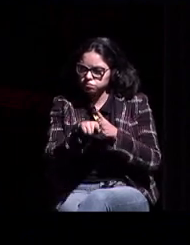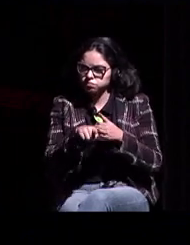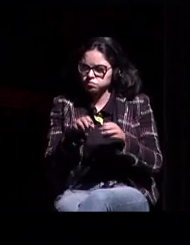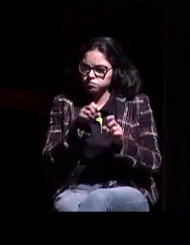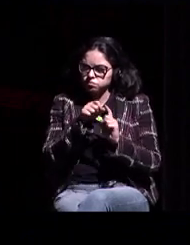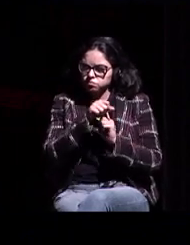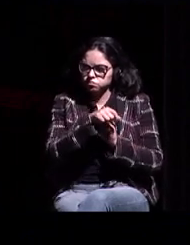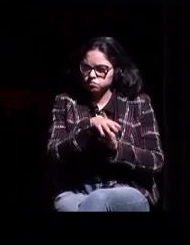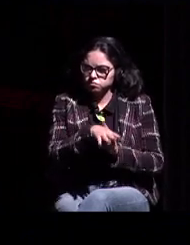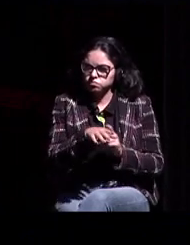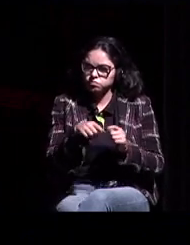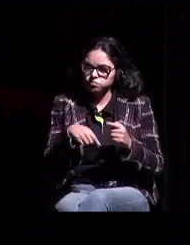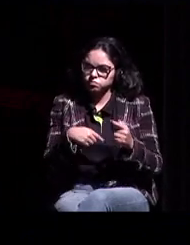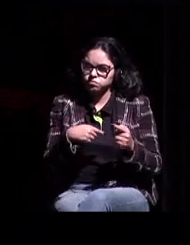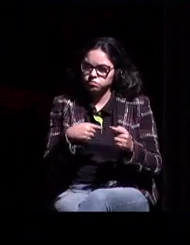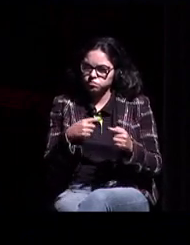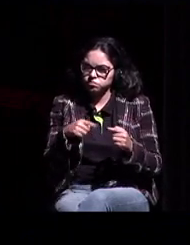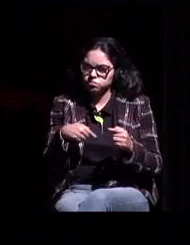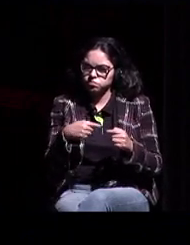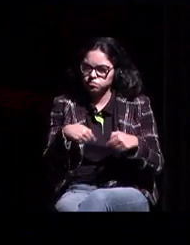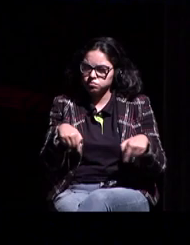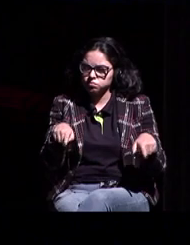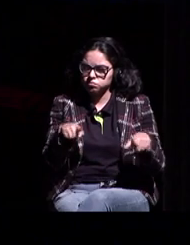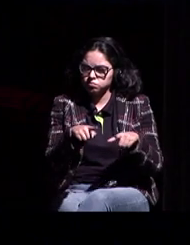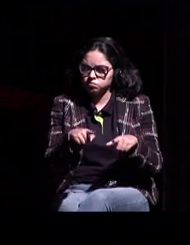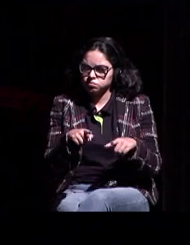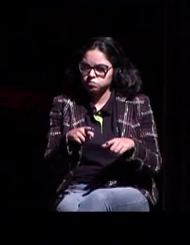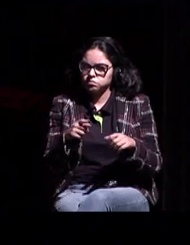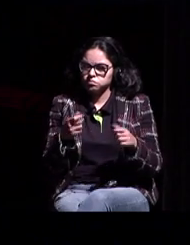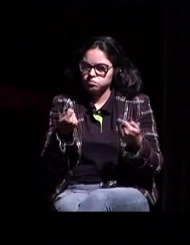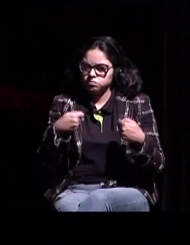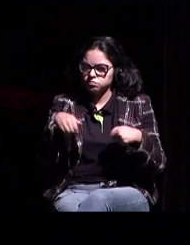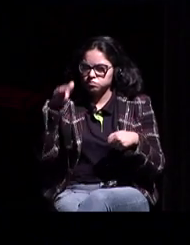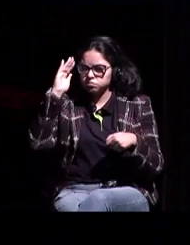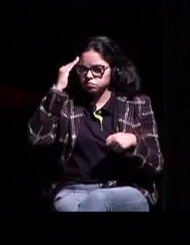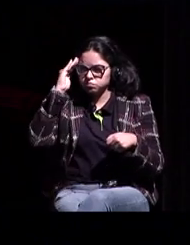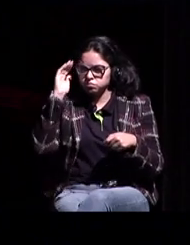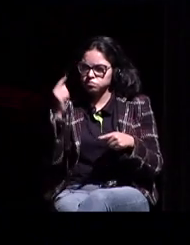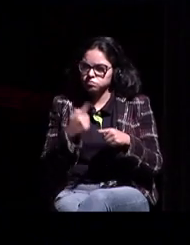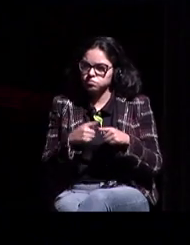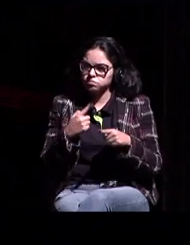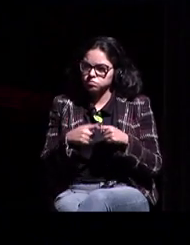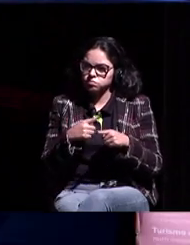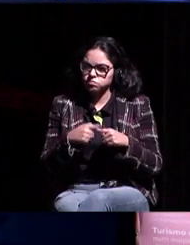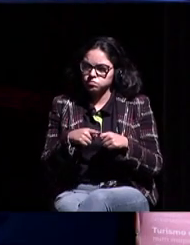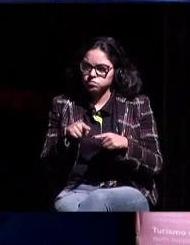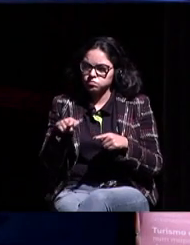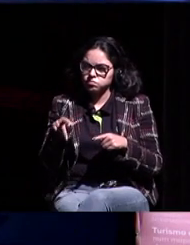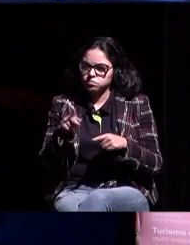a question that I need to ask in order to understand, “Why does this precariousness is happening